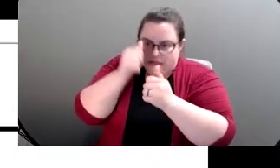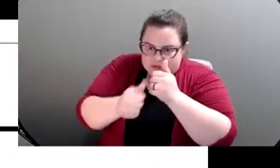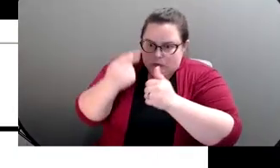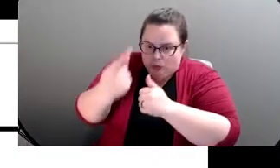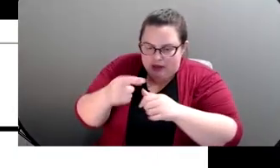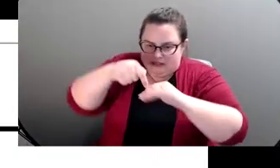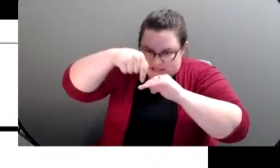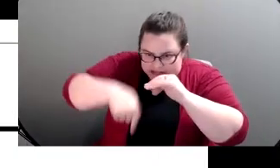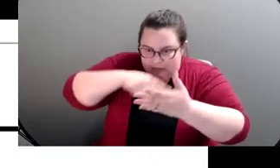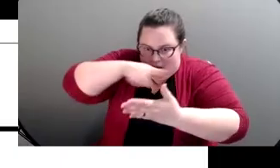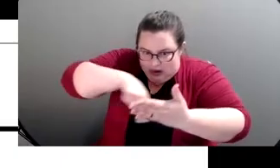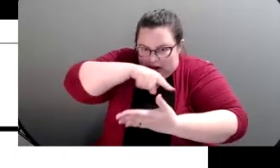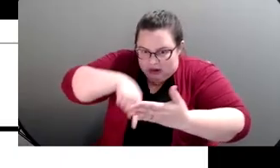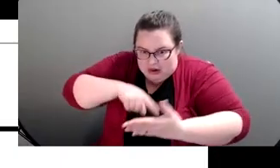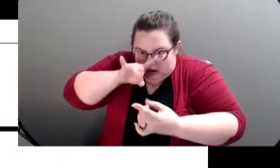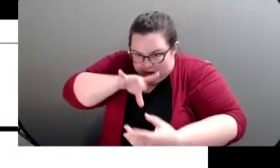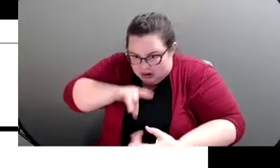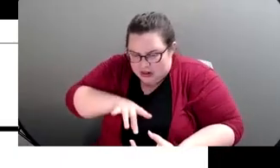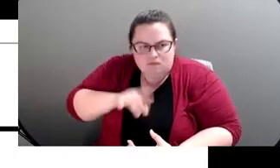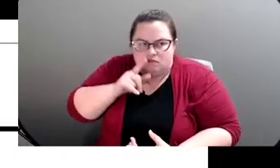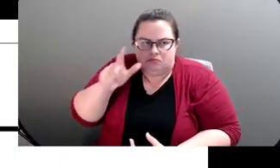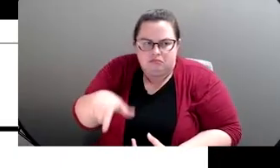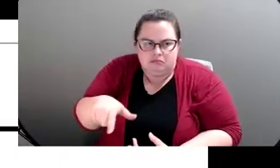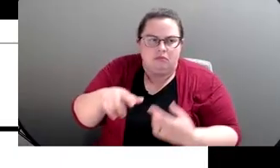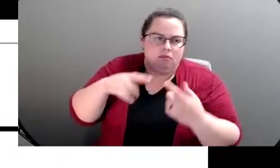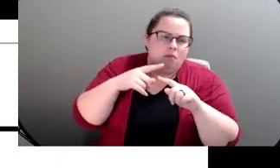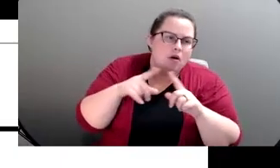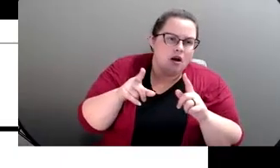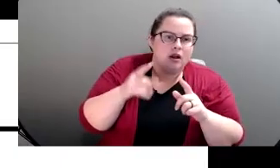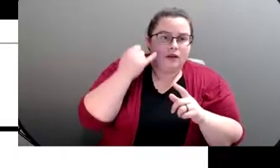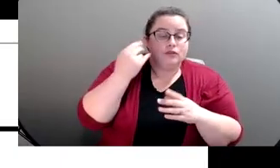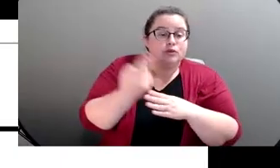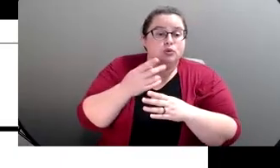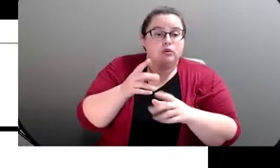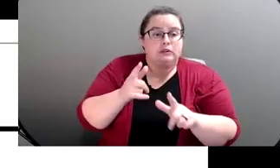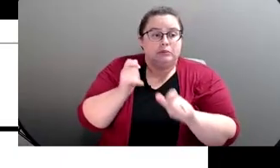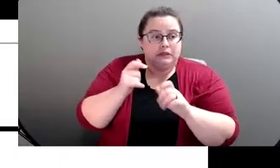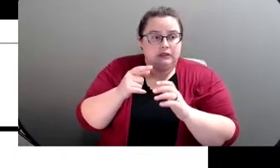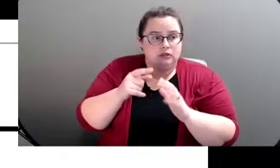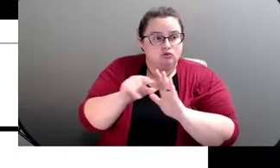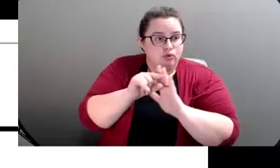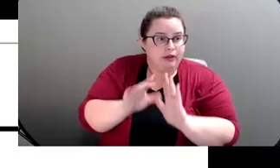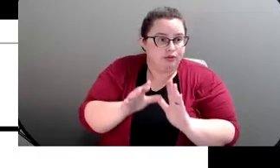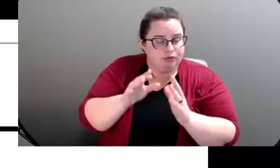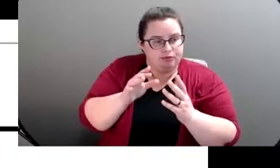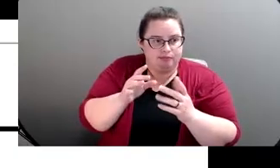But if you're going to if you're going to use your SpeedGrader, feedback as well as one of your ways that you do